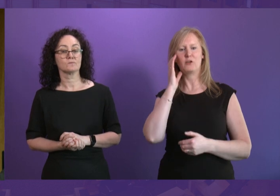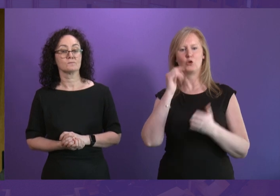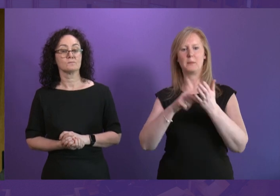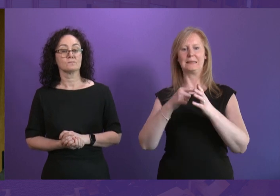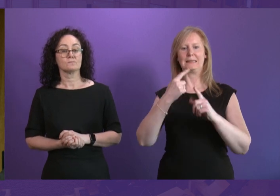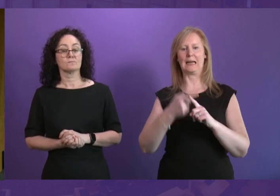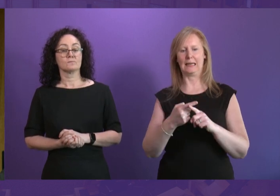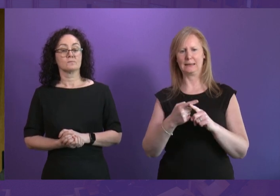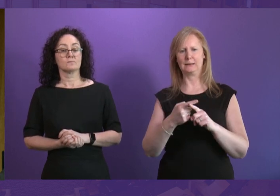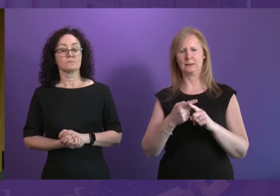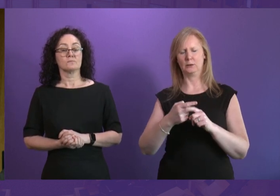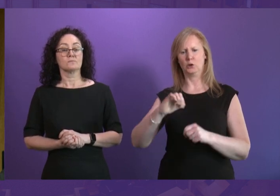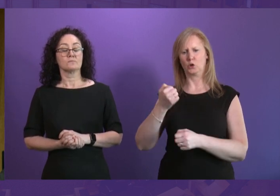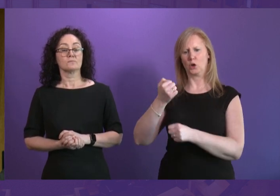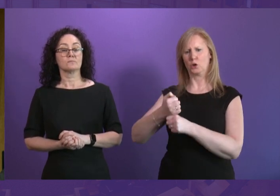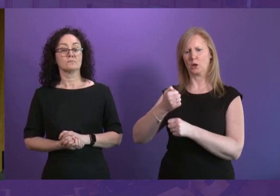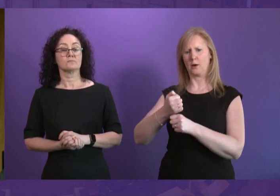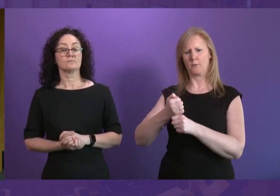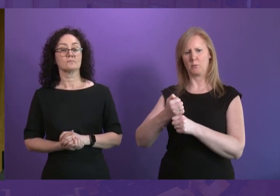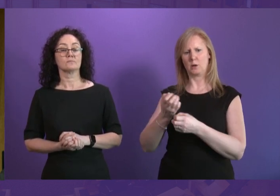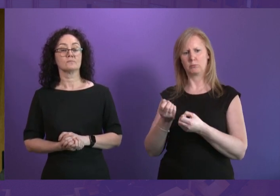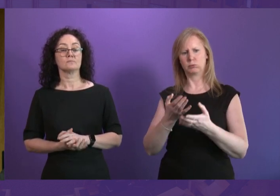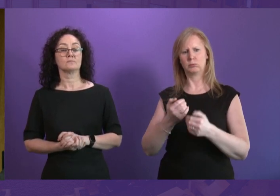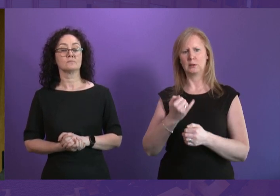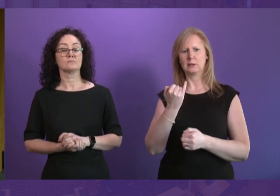Given that the Scottish Government provides an average of £650 in bedroom tax relief